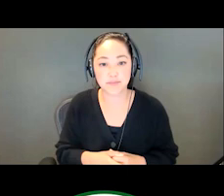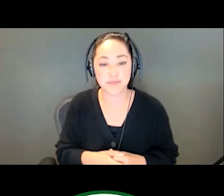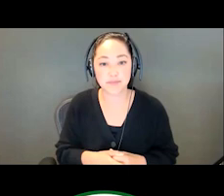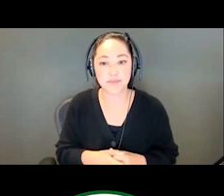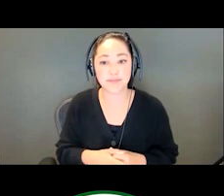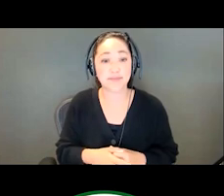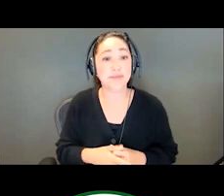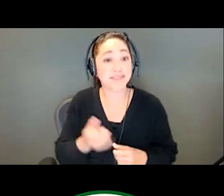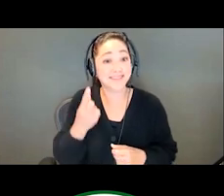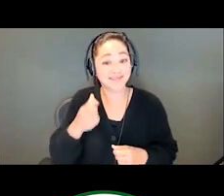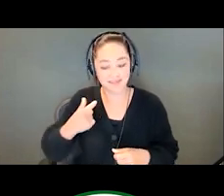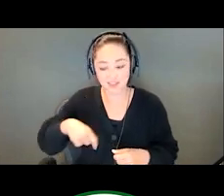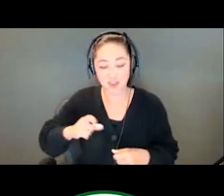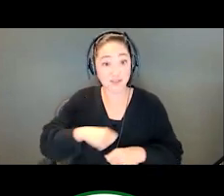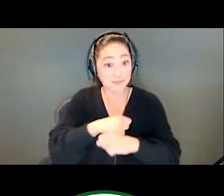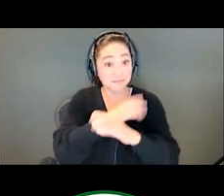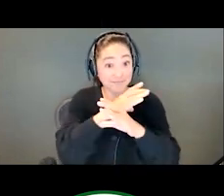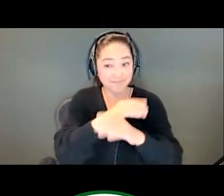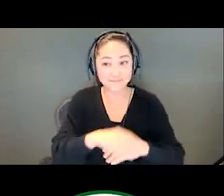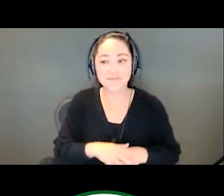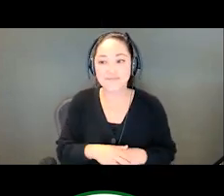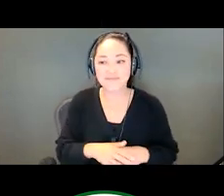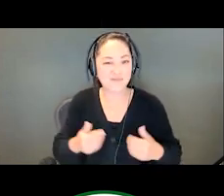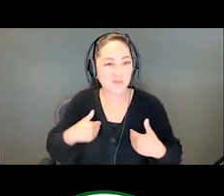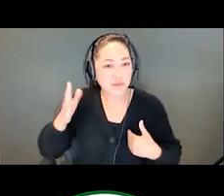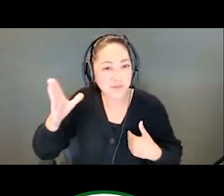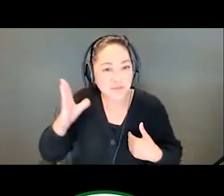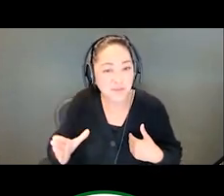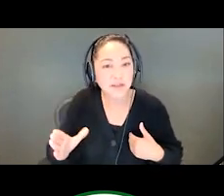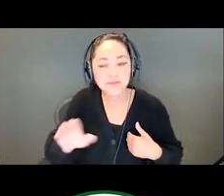While this conference is virtual in nature and we have speakers and attendees from across